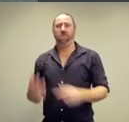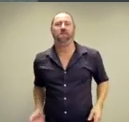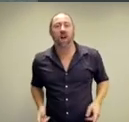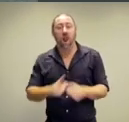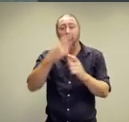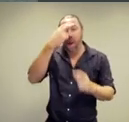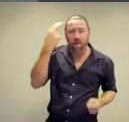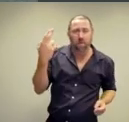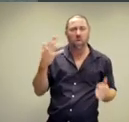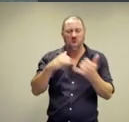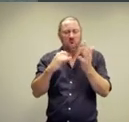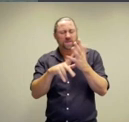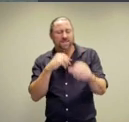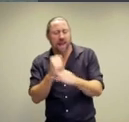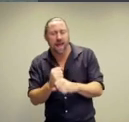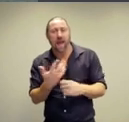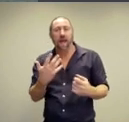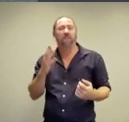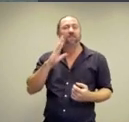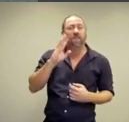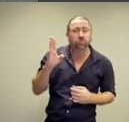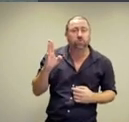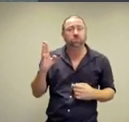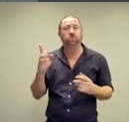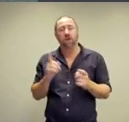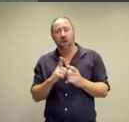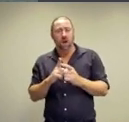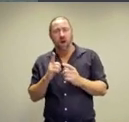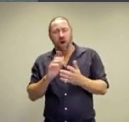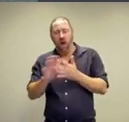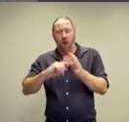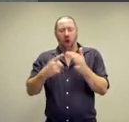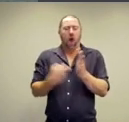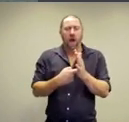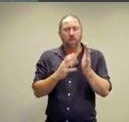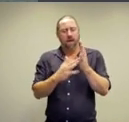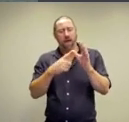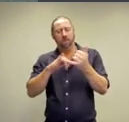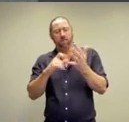and derogatory slang but also fashion and more abstract